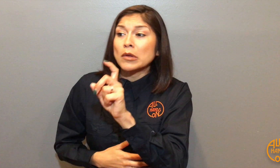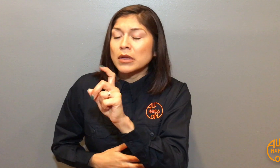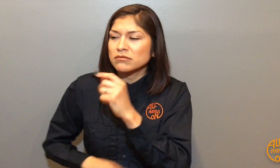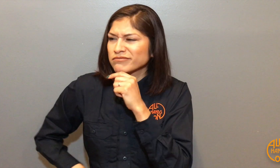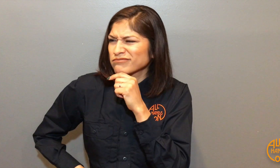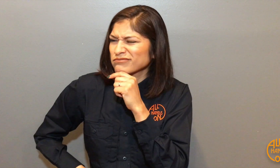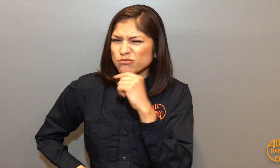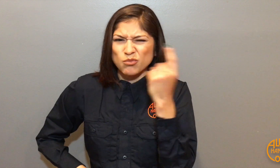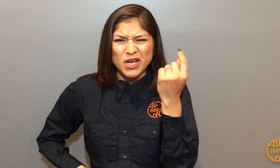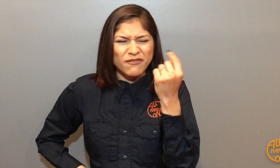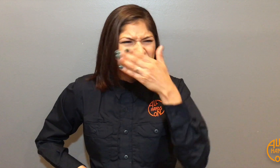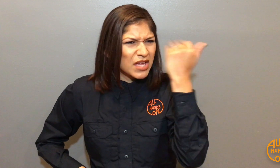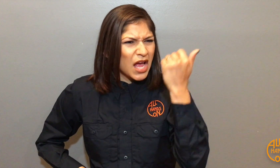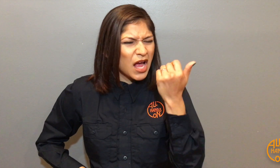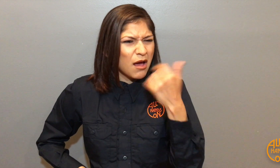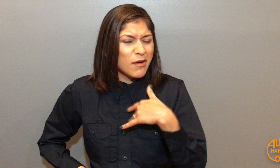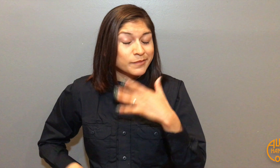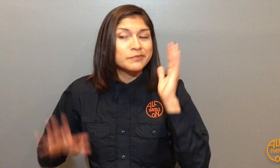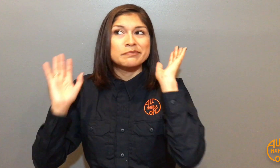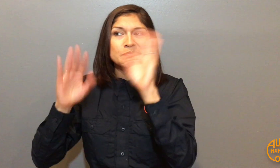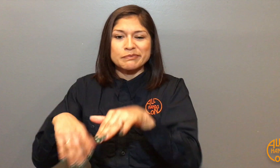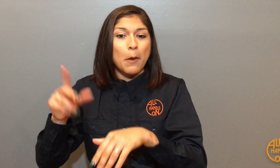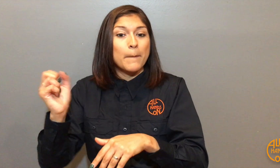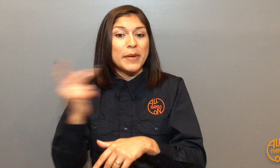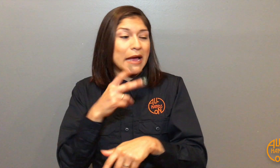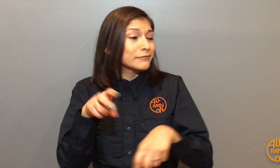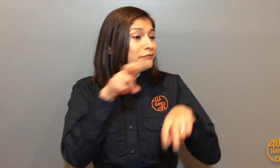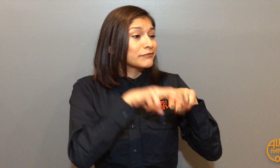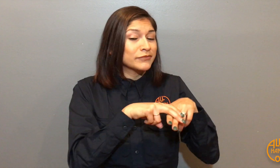went in while you're in there it's not that kind